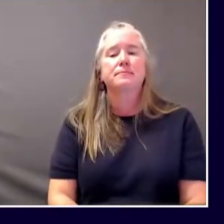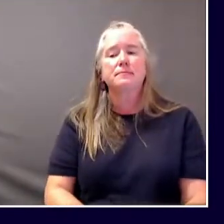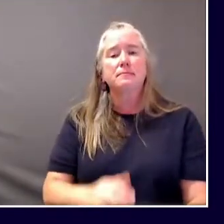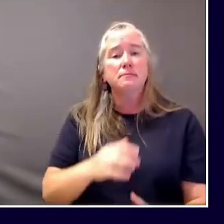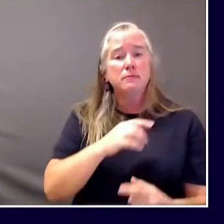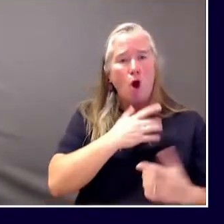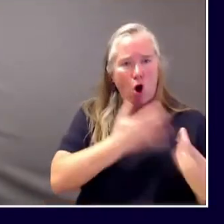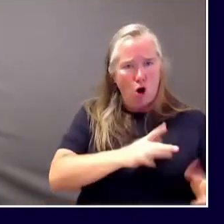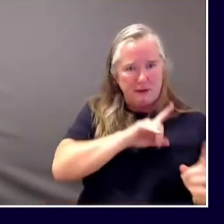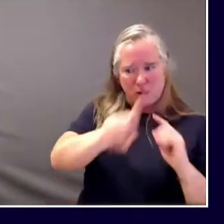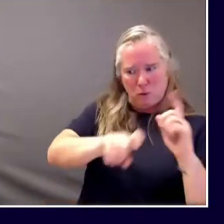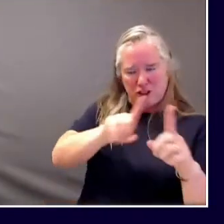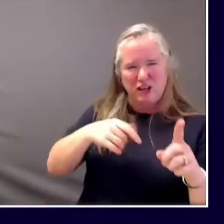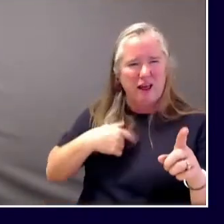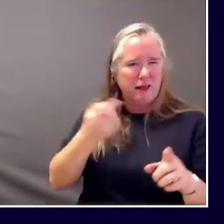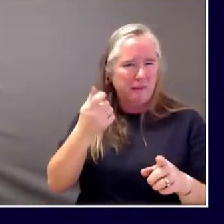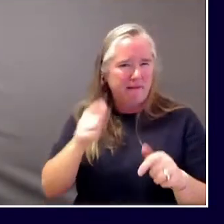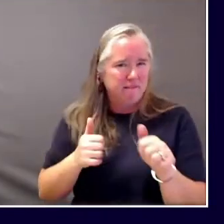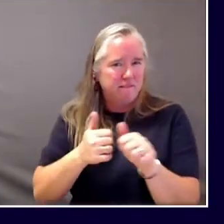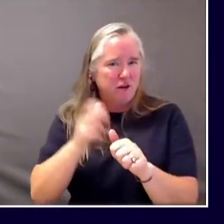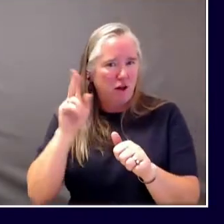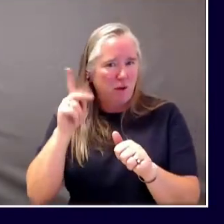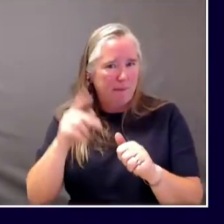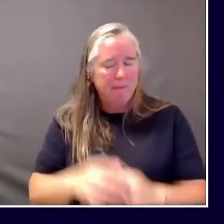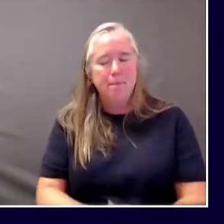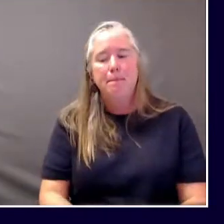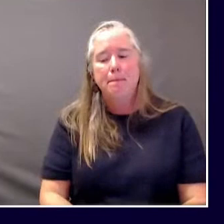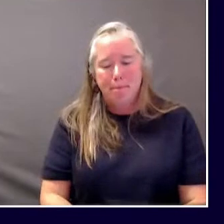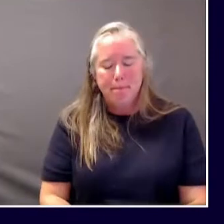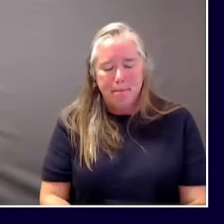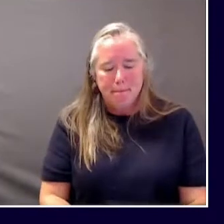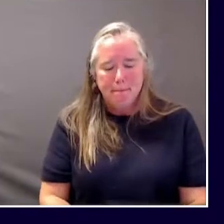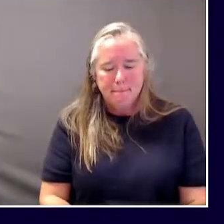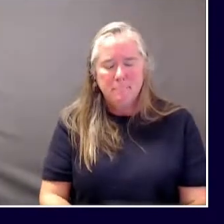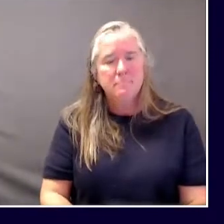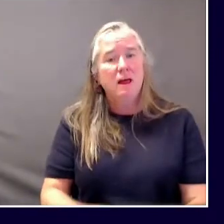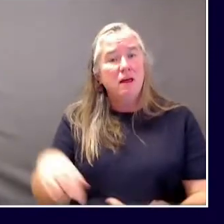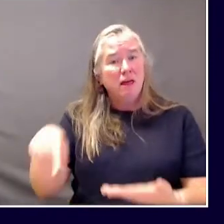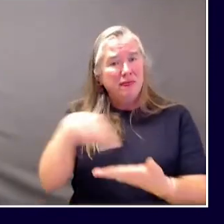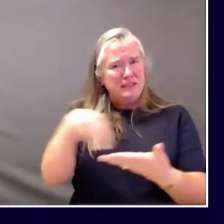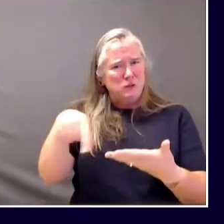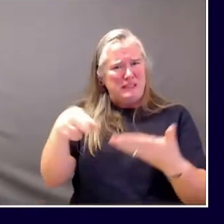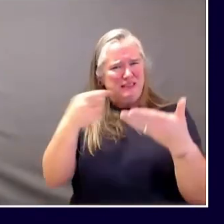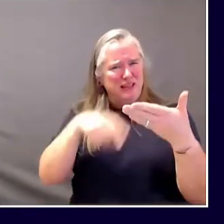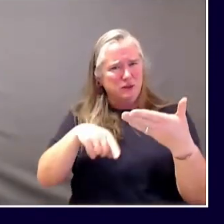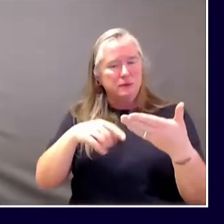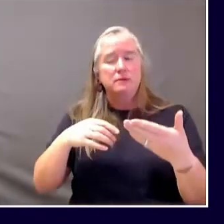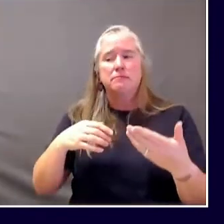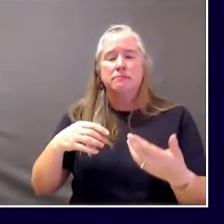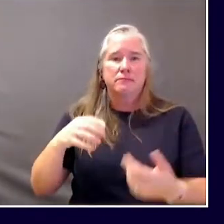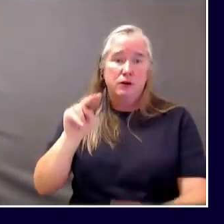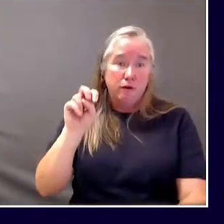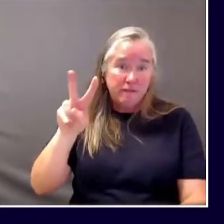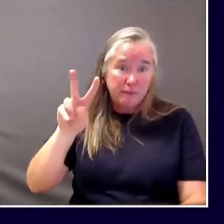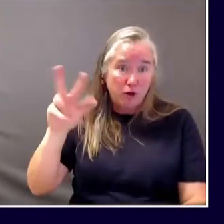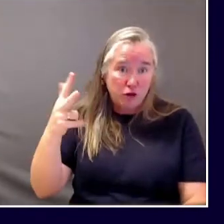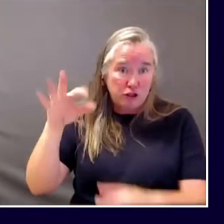talking about here it's civically we've got some events coming up this this within the next week